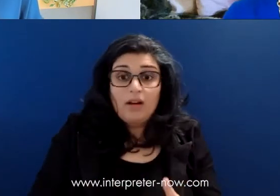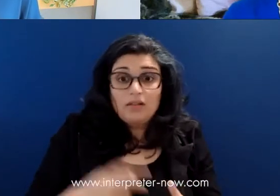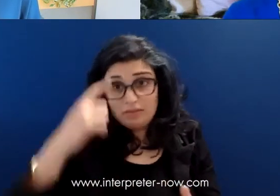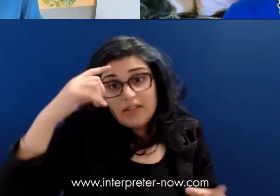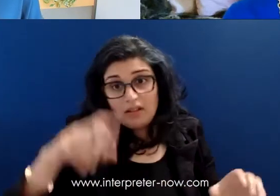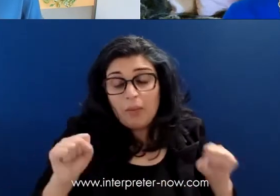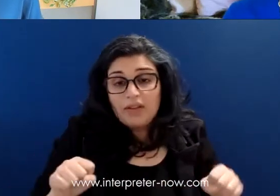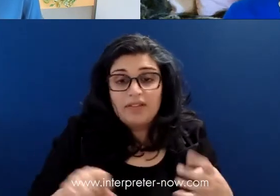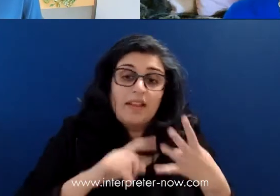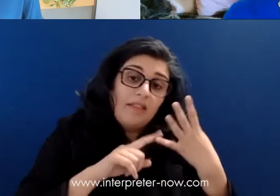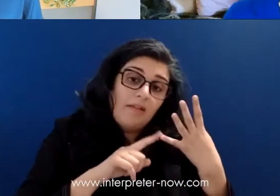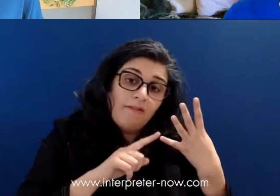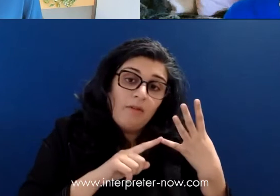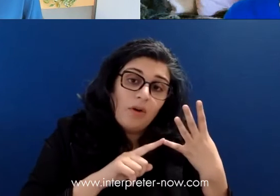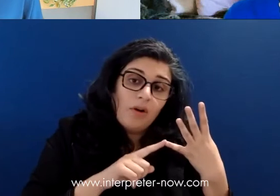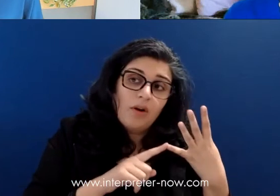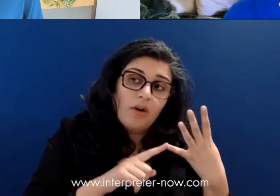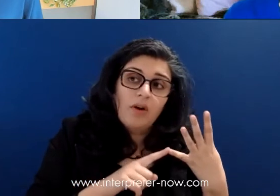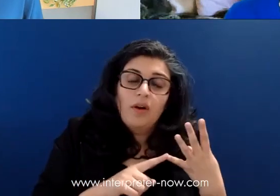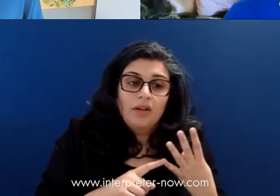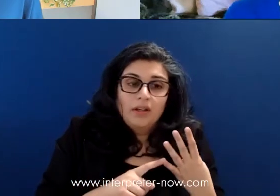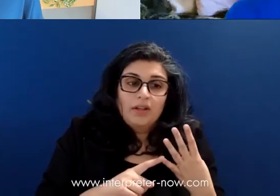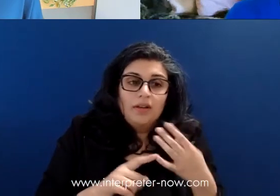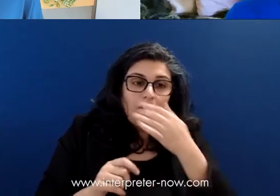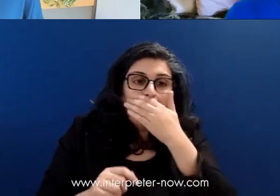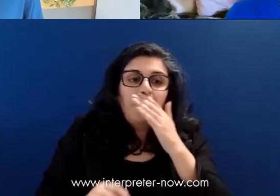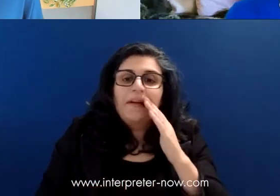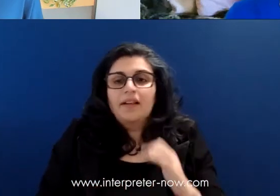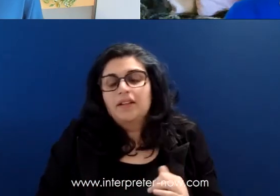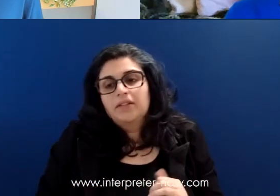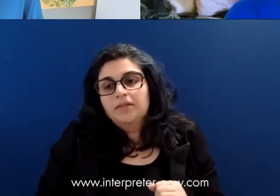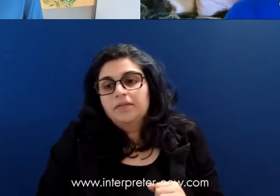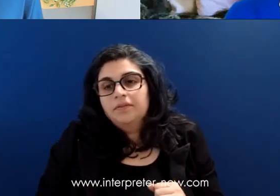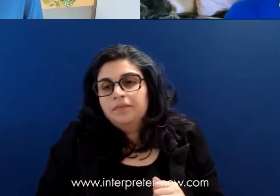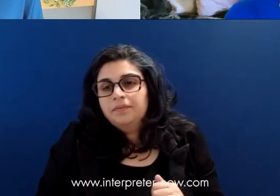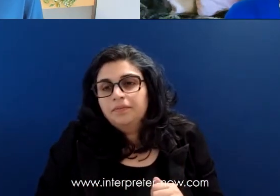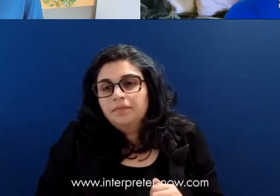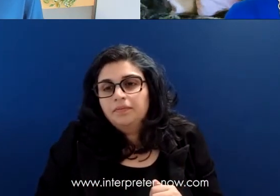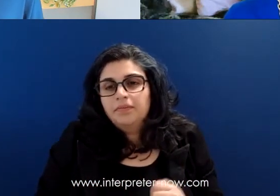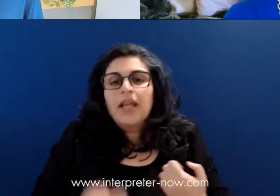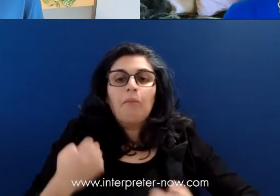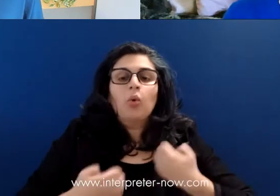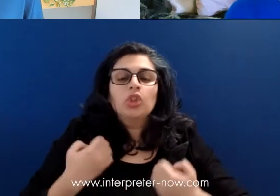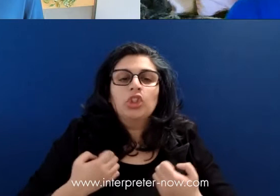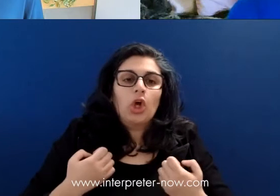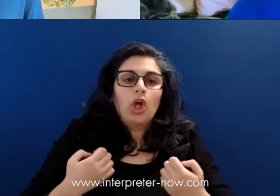Then the fourth one as described by Decety is emotional regulation: the ability to manage